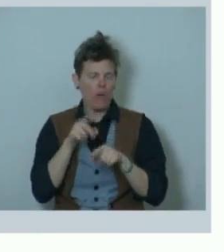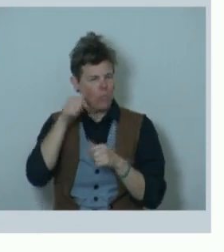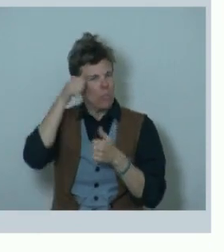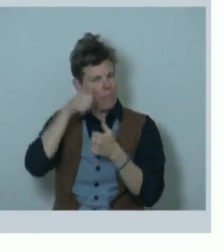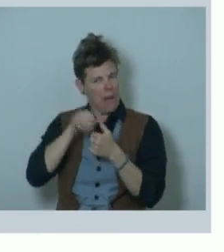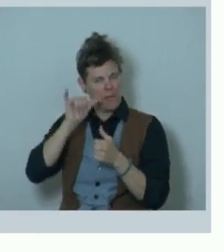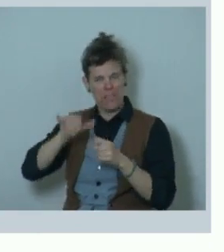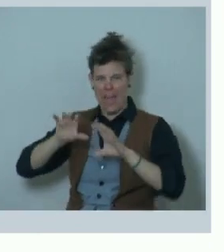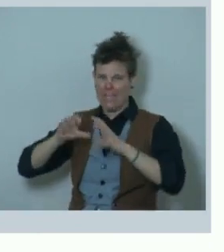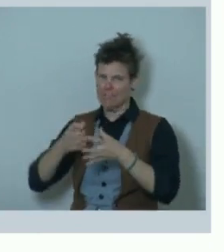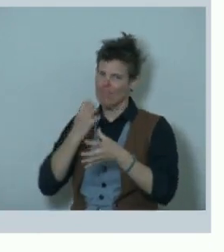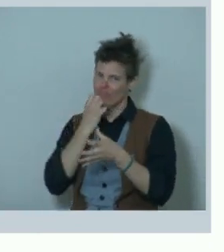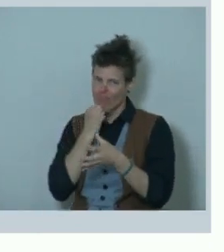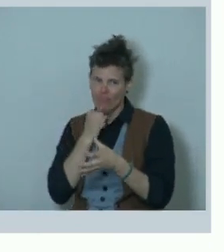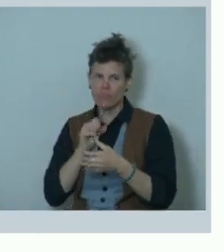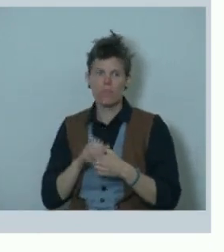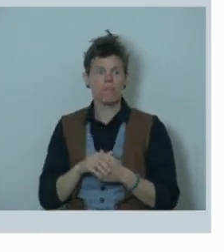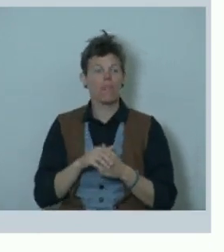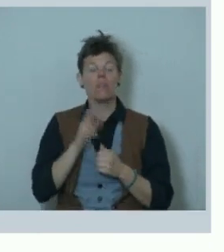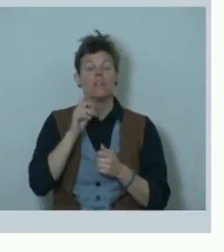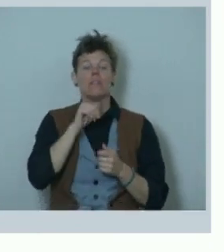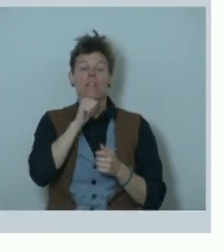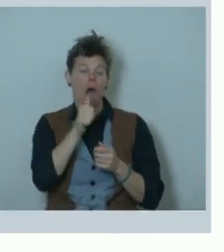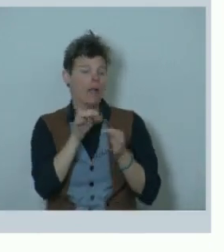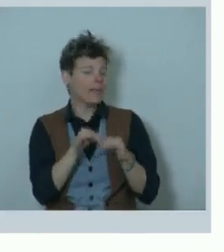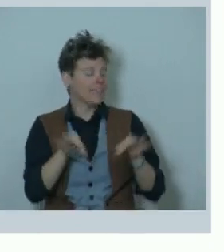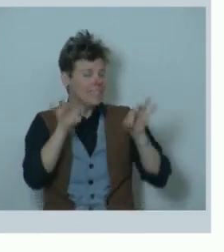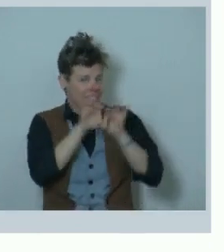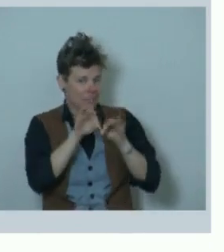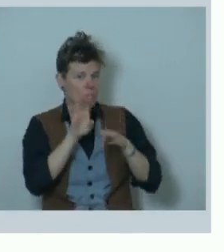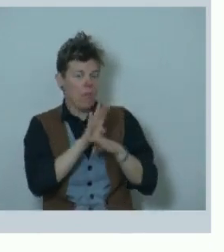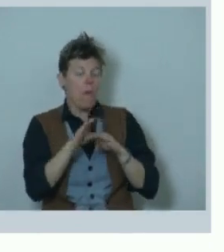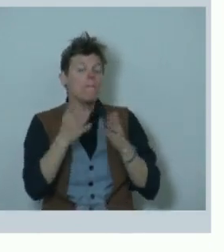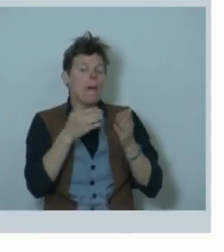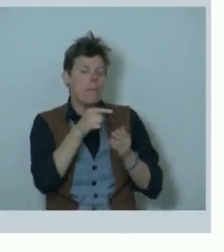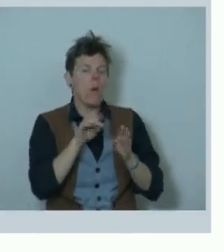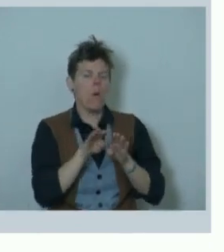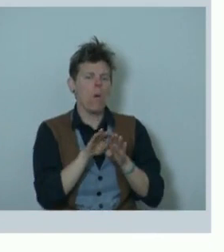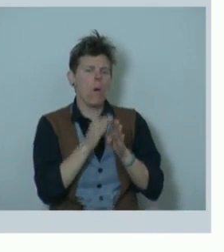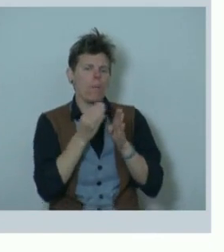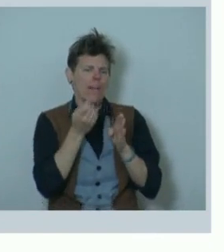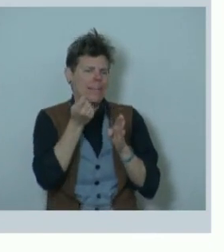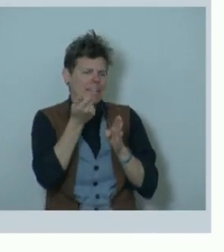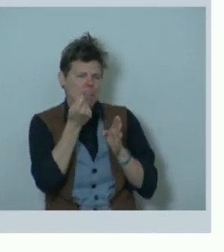THAT IS THE OTHER THING WE HAVE TO BE MINDFUL OF. I ALREADY TALKED ABOUT IT.